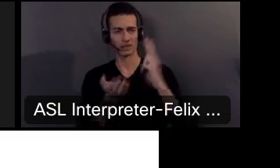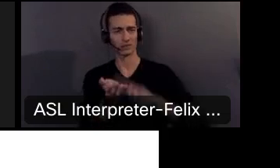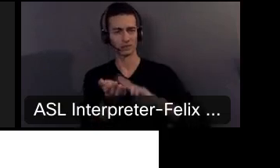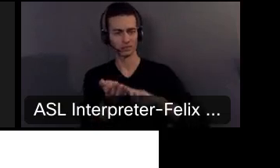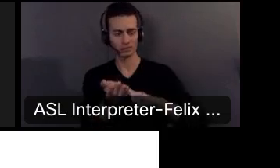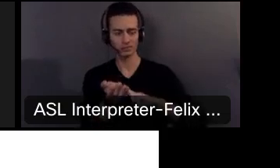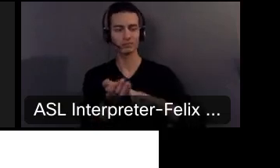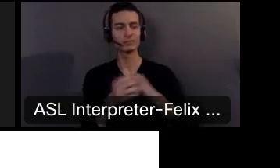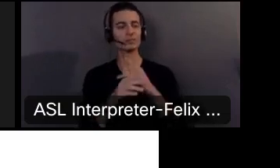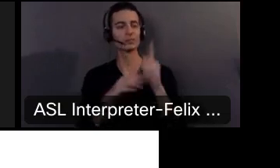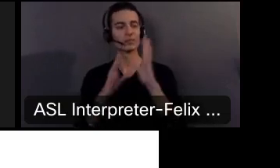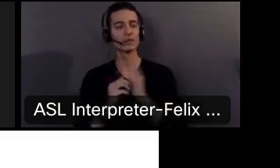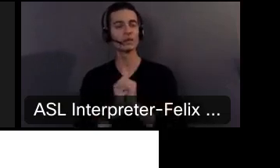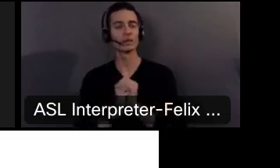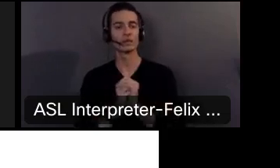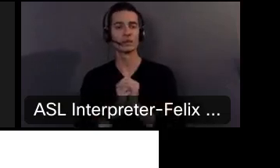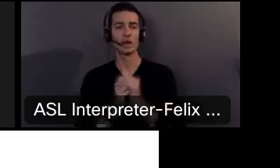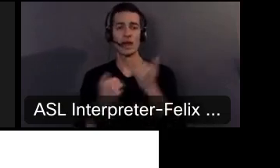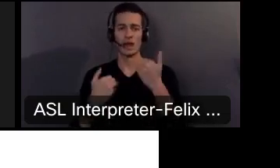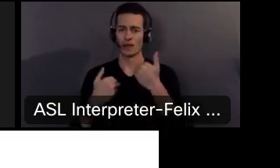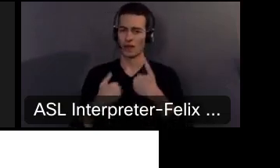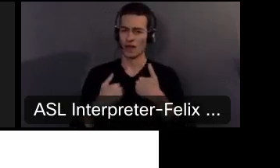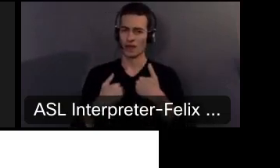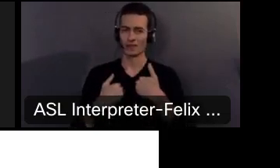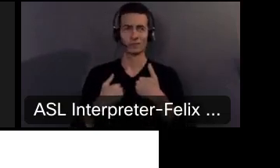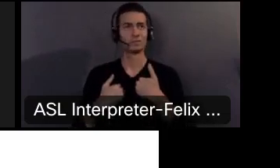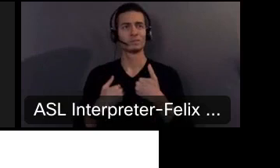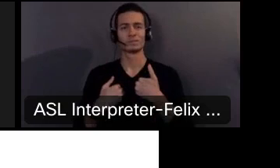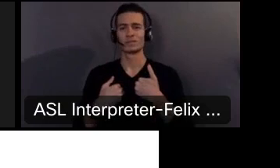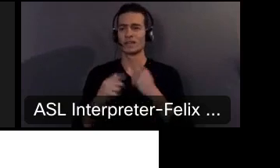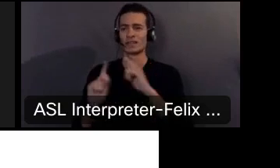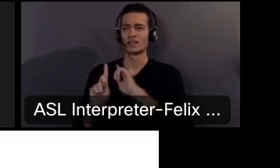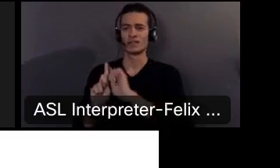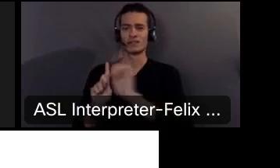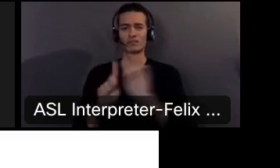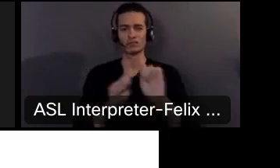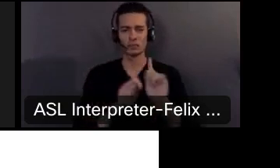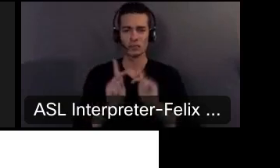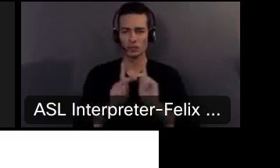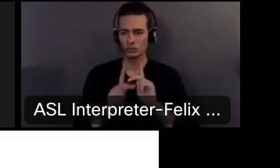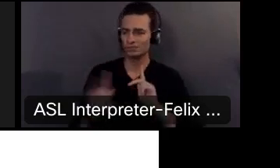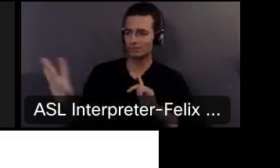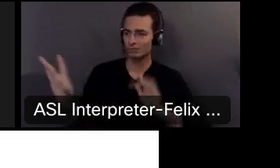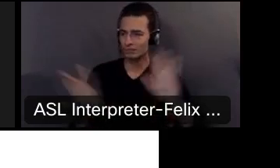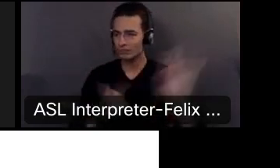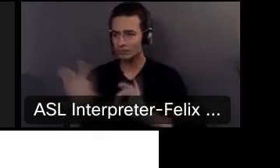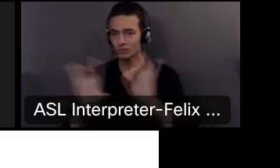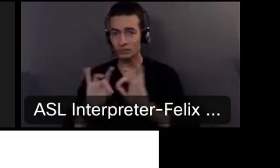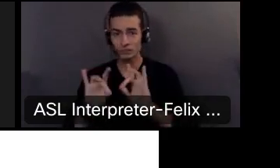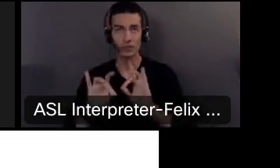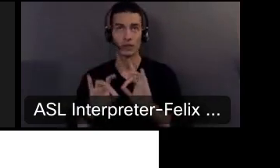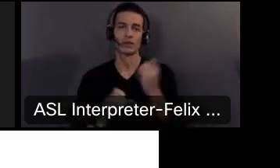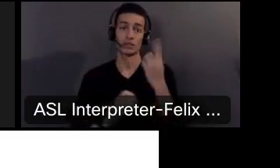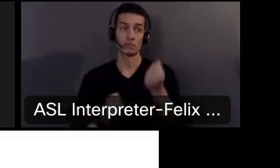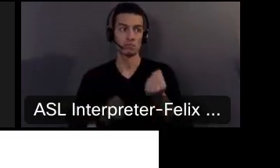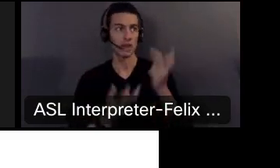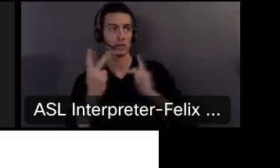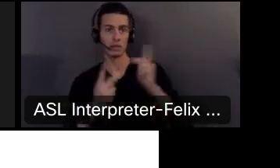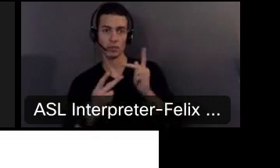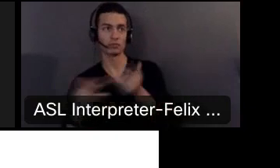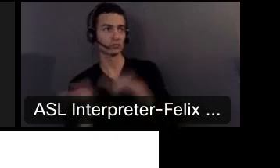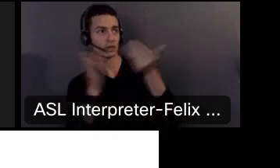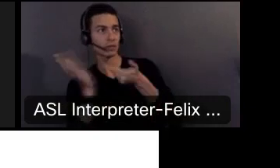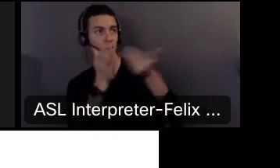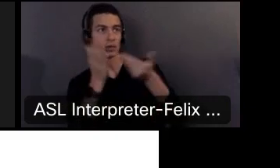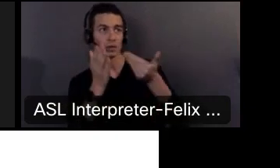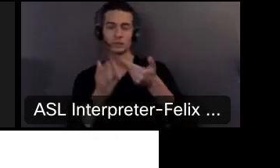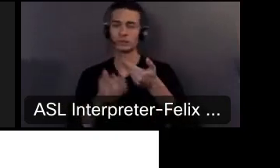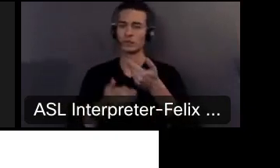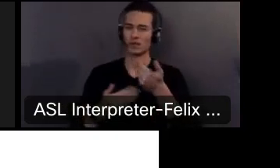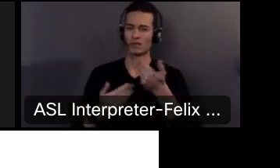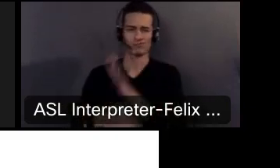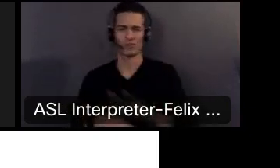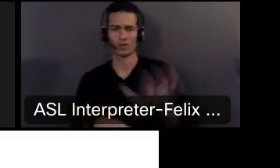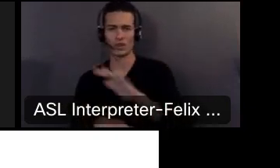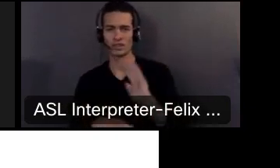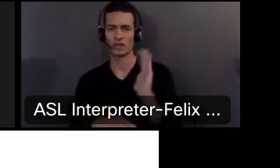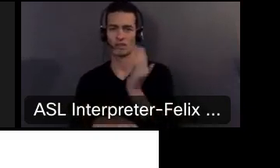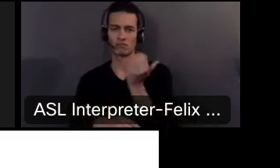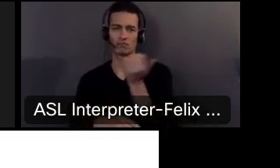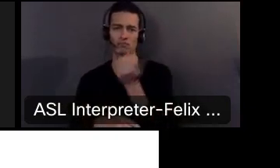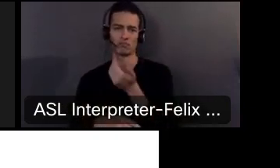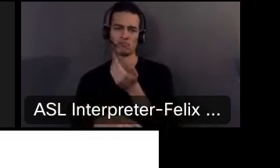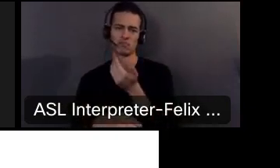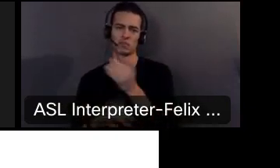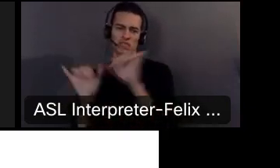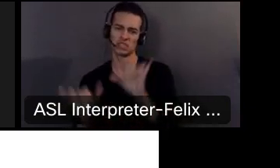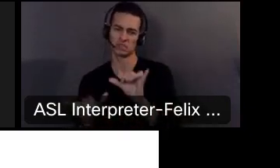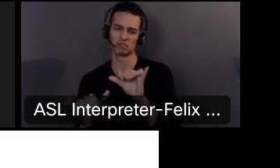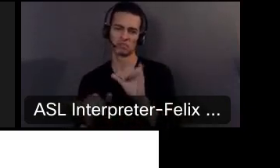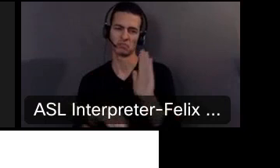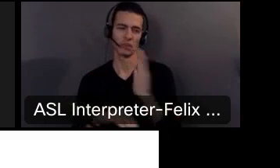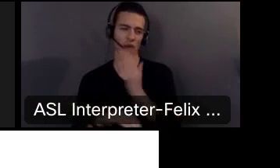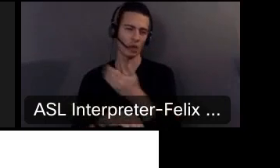Um, and these were nurse professionals that were selected from a record 560 nominations, and it includes nurses from across our system all our facilities, all our service lines. Um, 24 nurses were recognized for excellence and.